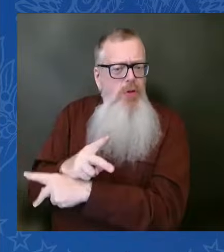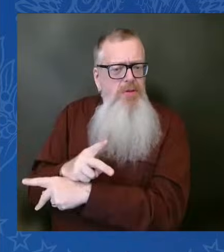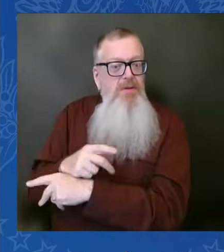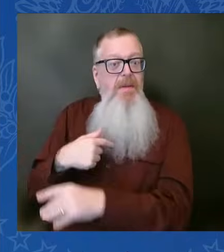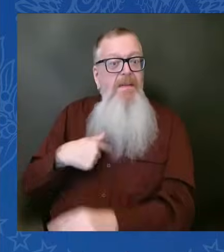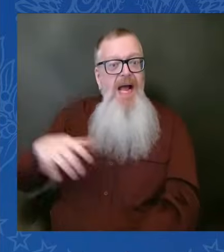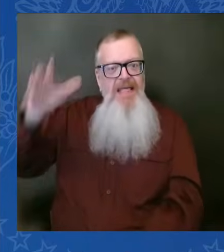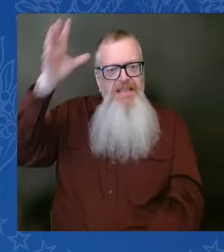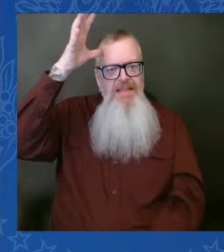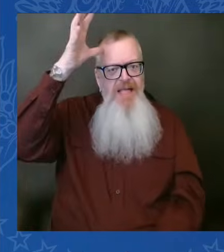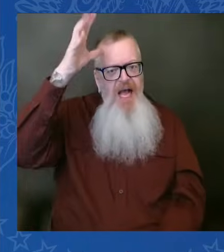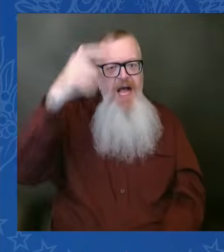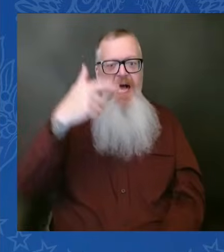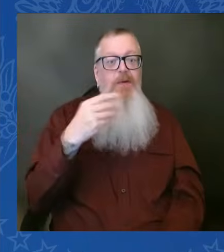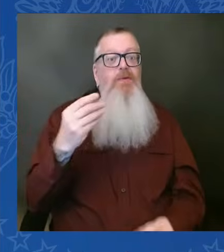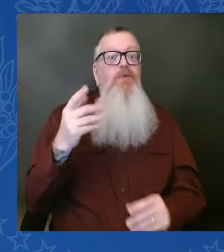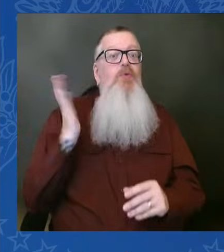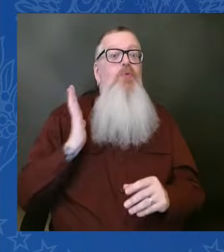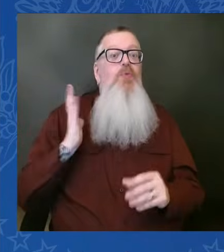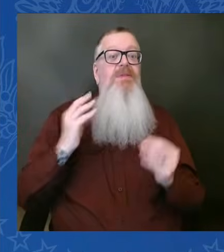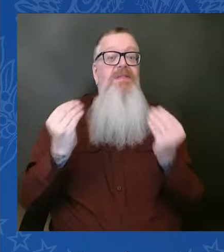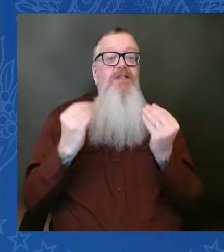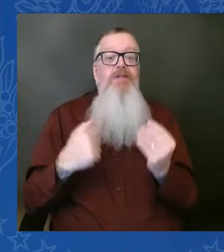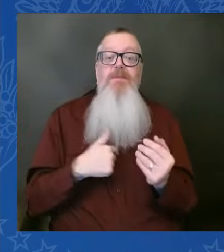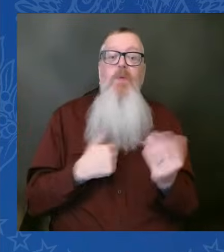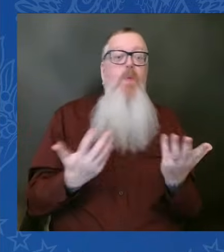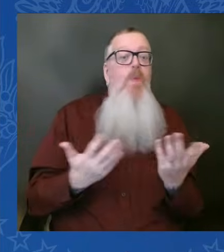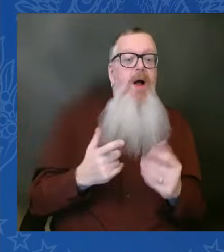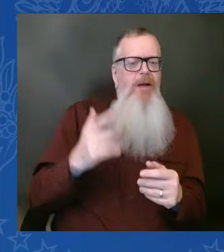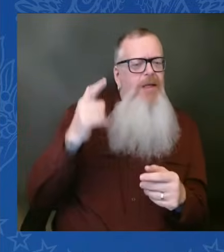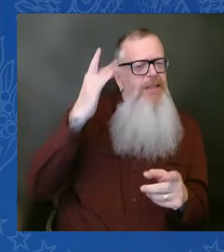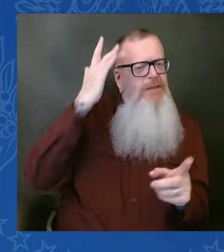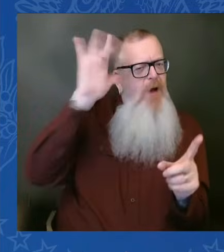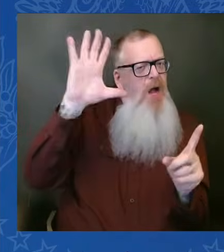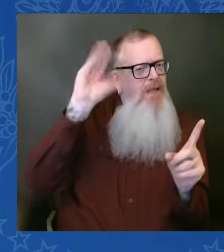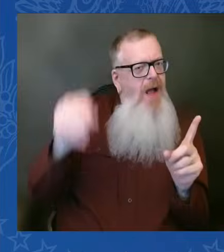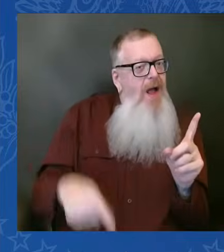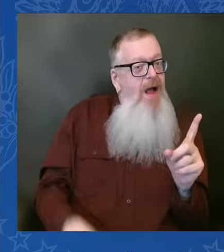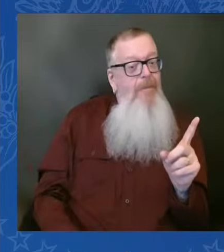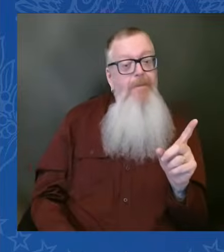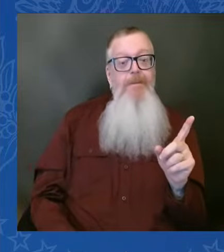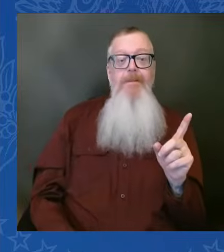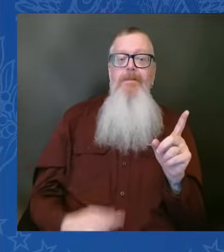well-read man who didn’t get to -- he got accepted to go to Hopkins and -- but during the war, he never got to go.